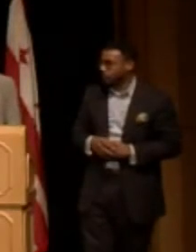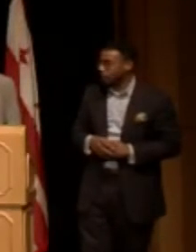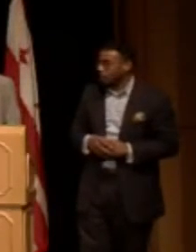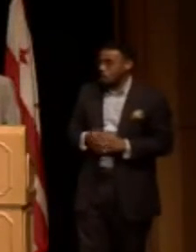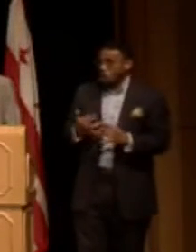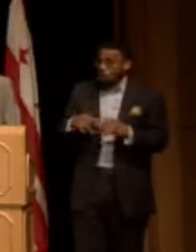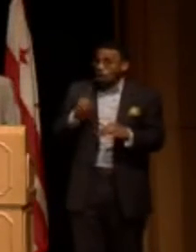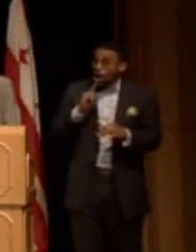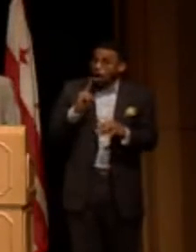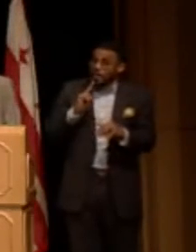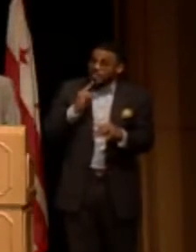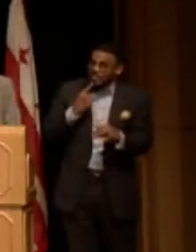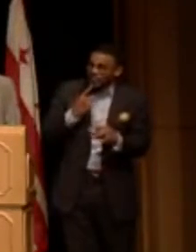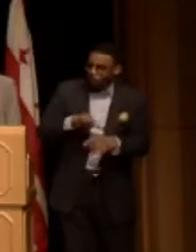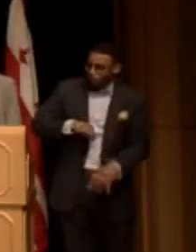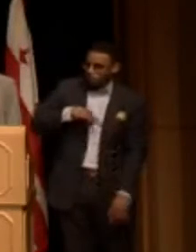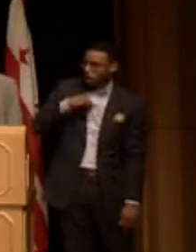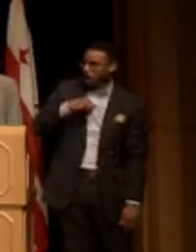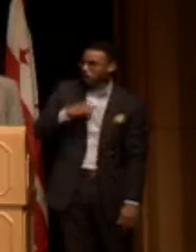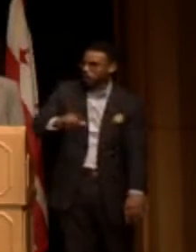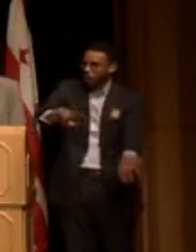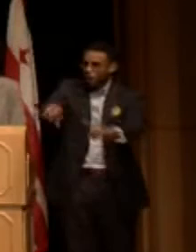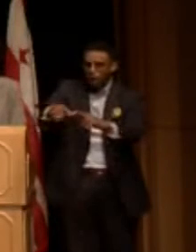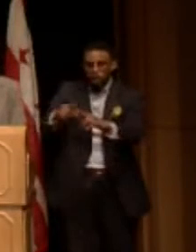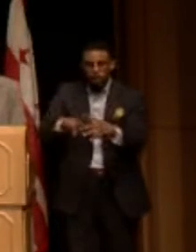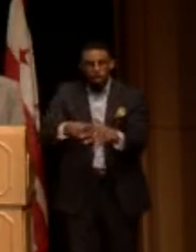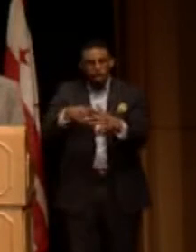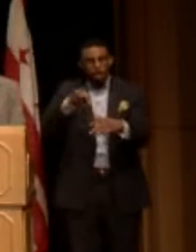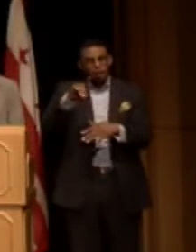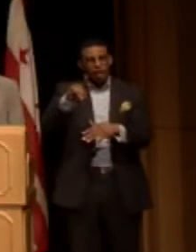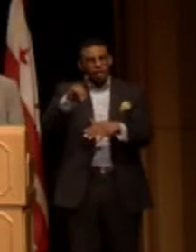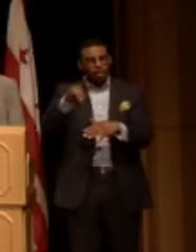WE ARE EXTREMELY PROUD ABOUT THE LAUNCH PAD INITIATIVE AND WE